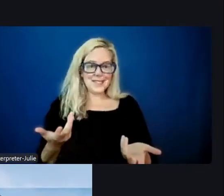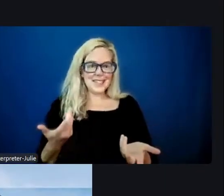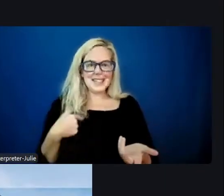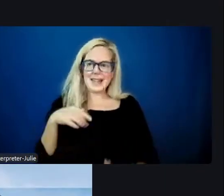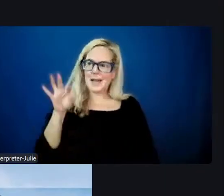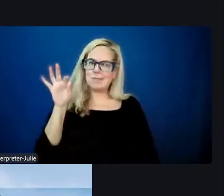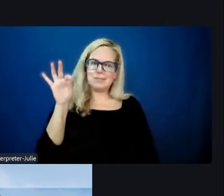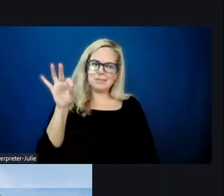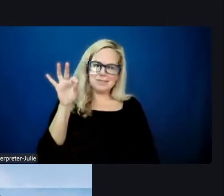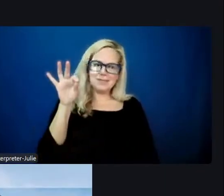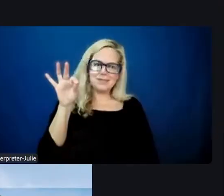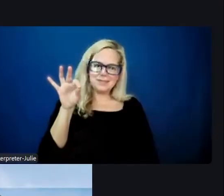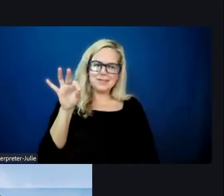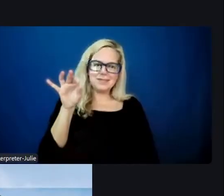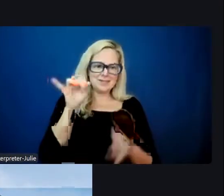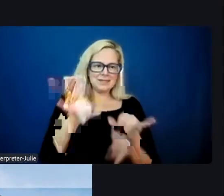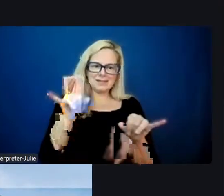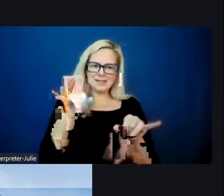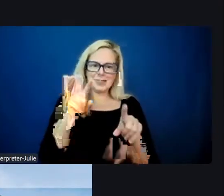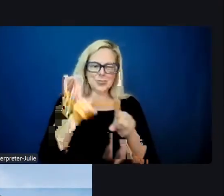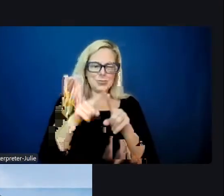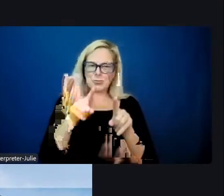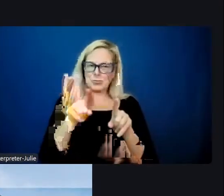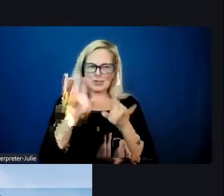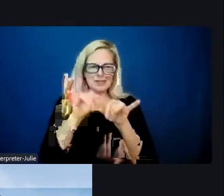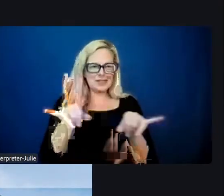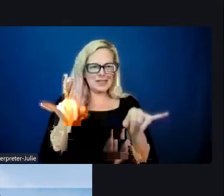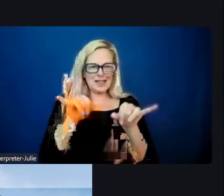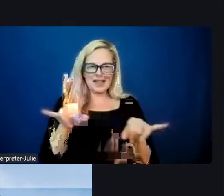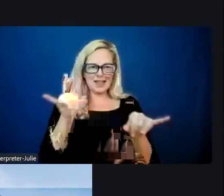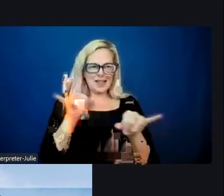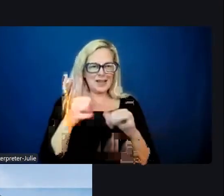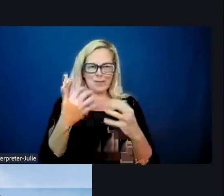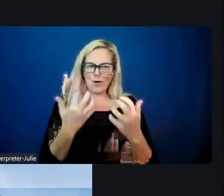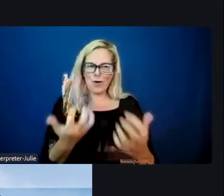And I think constantly getting it out and